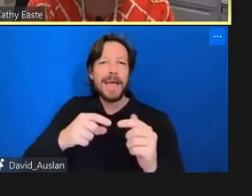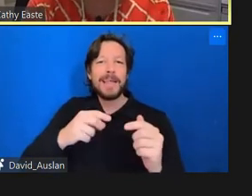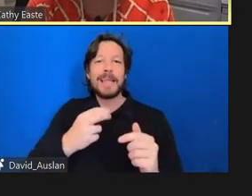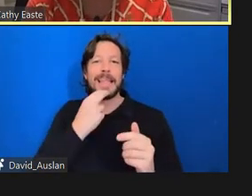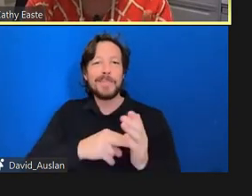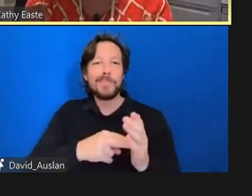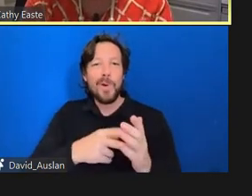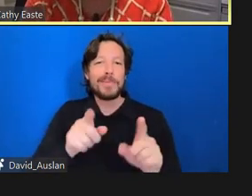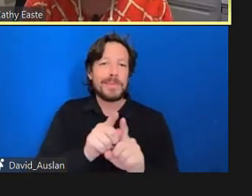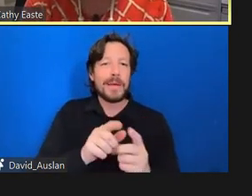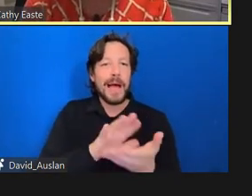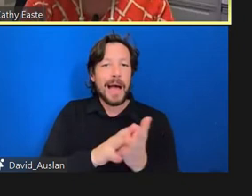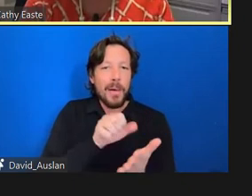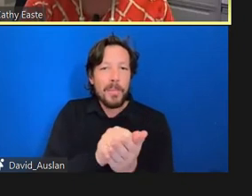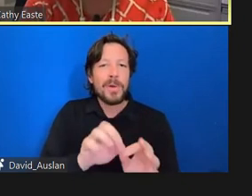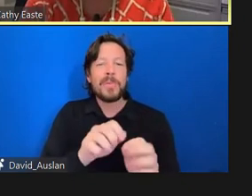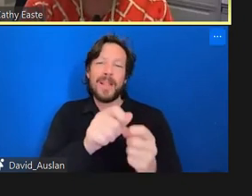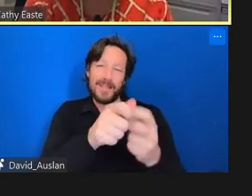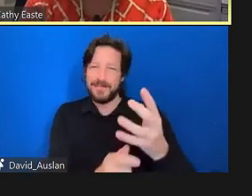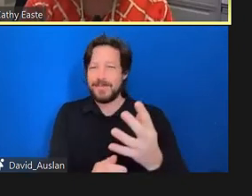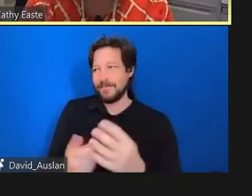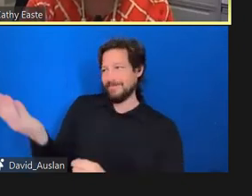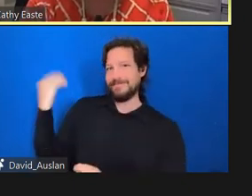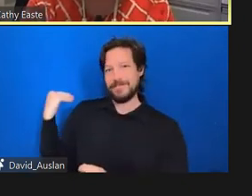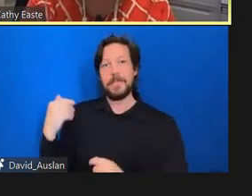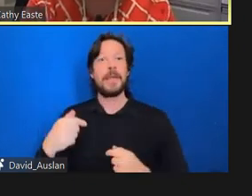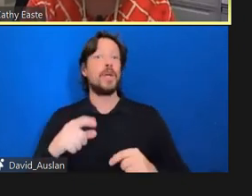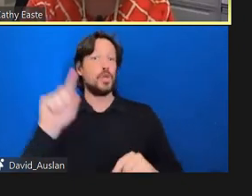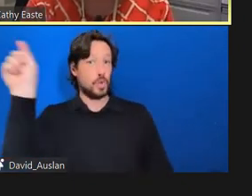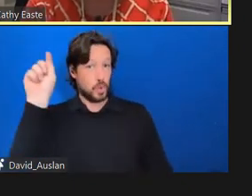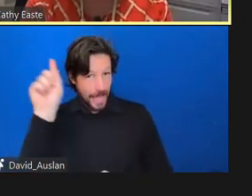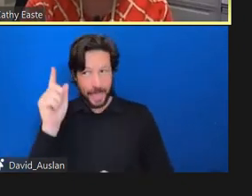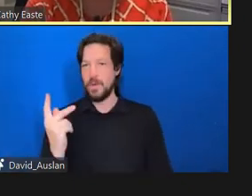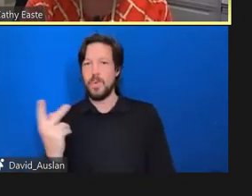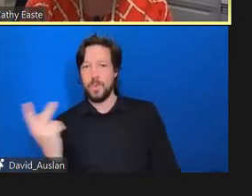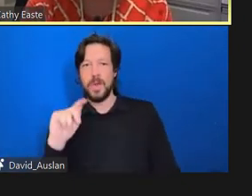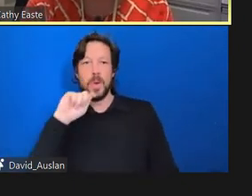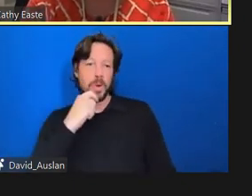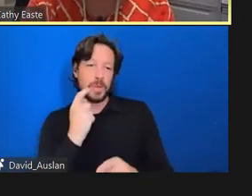change, but a lot of what Riona and I are going to talk about today is not necessarily changed.